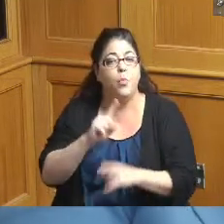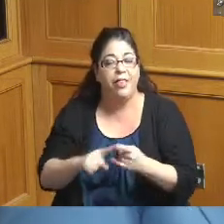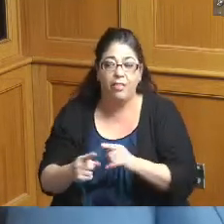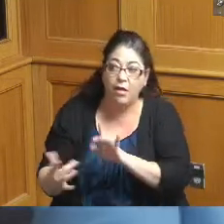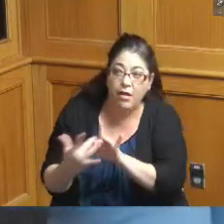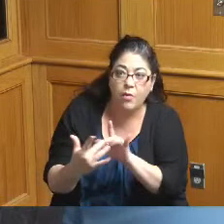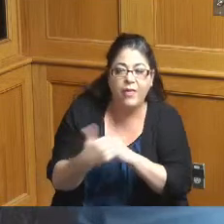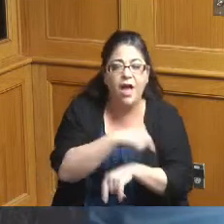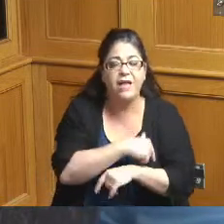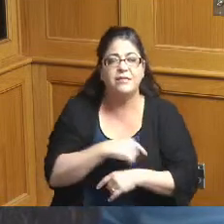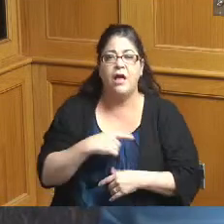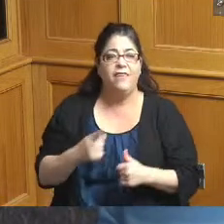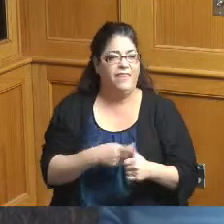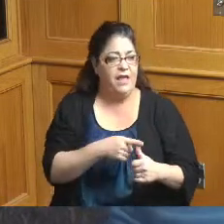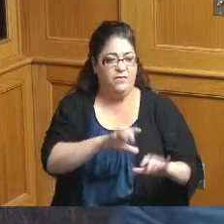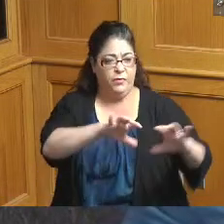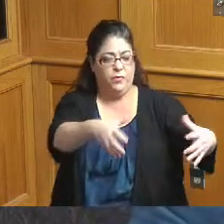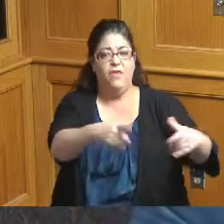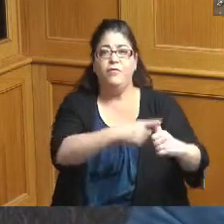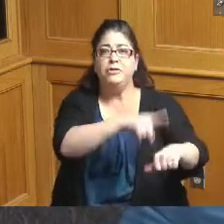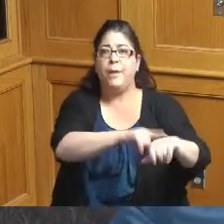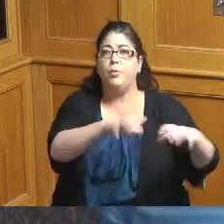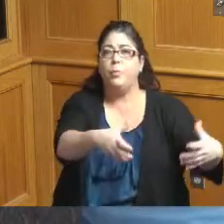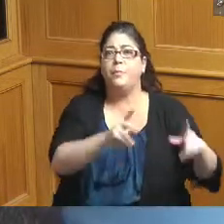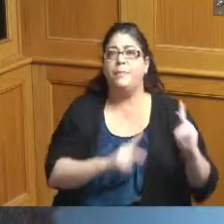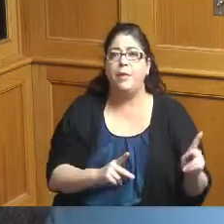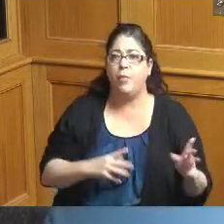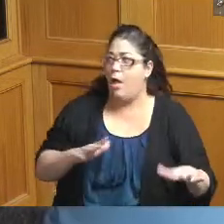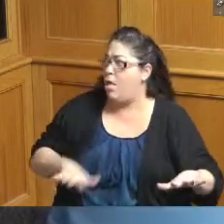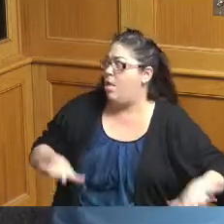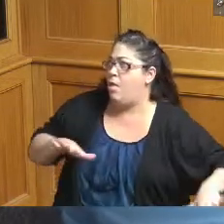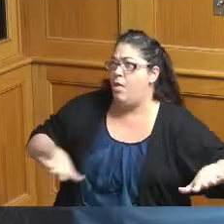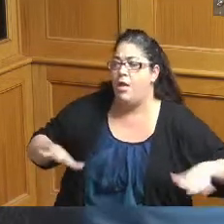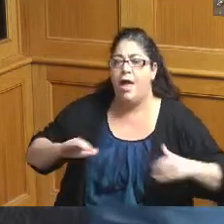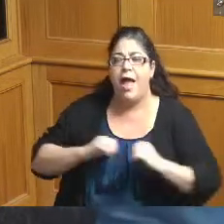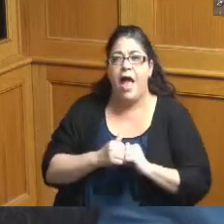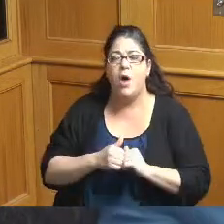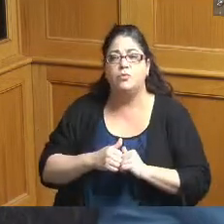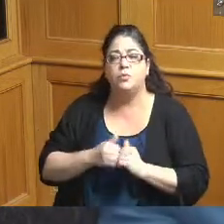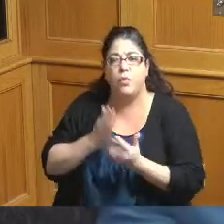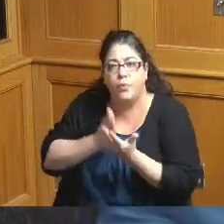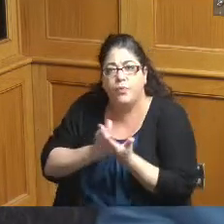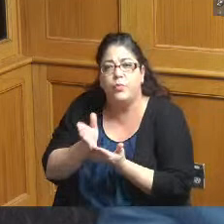calling your office and so one of the things I would like to see as we're looking at money and